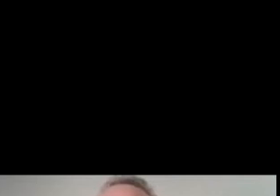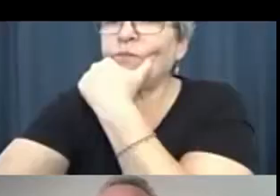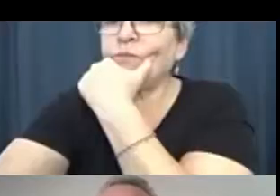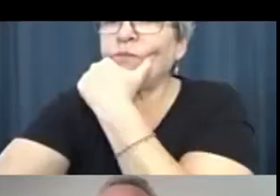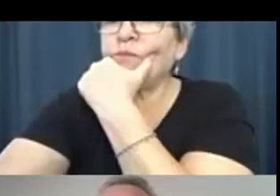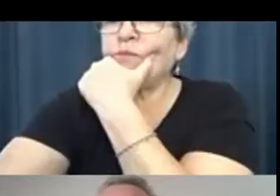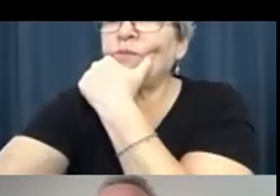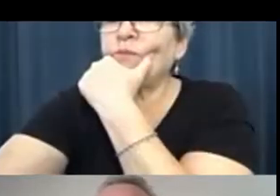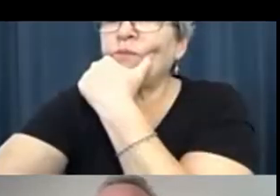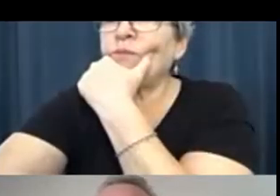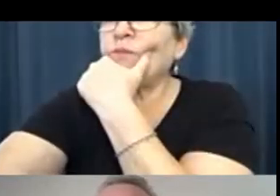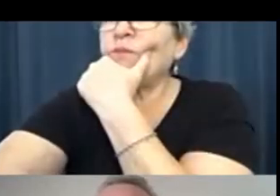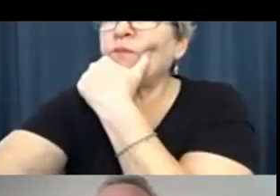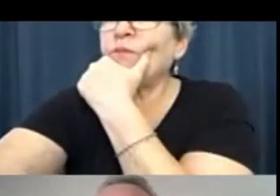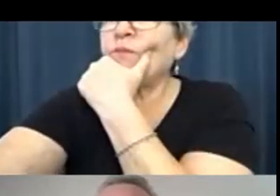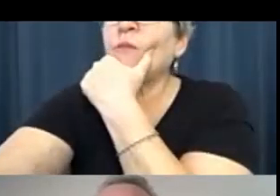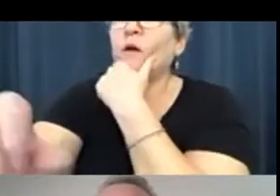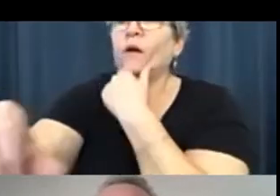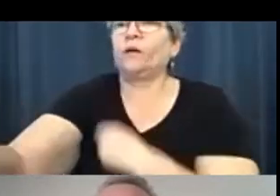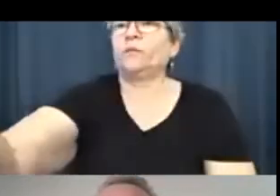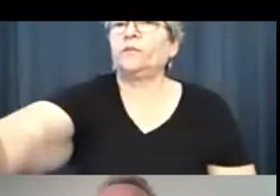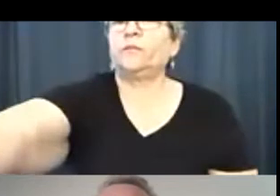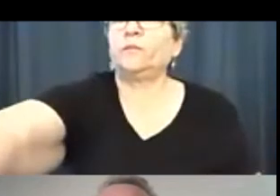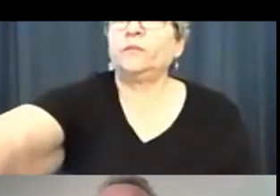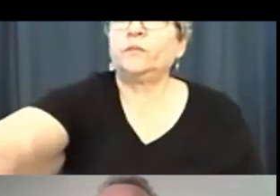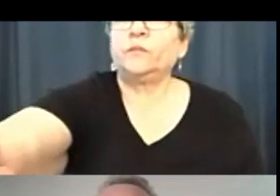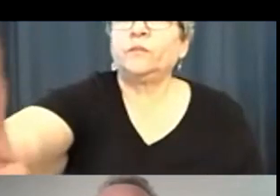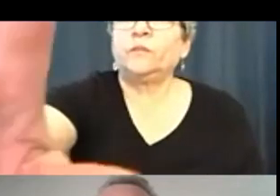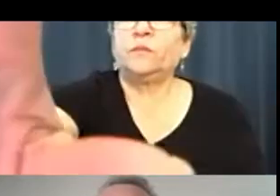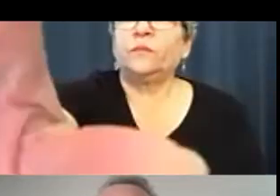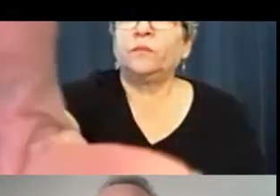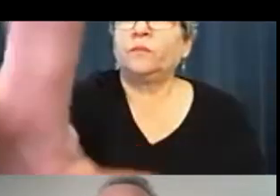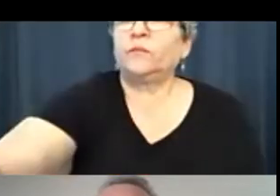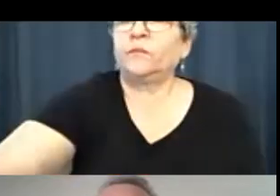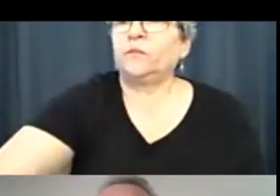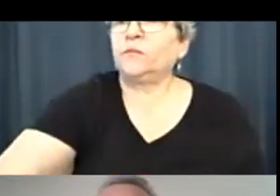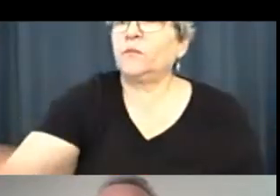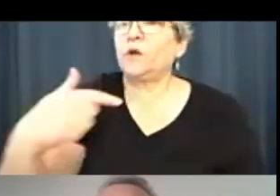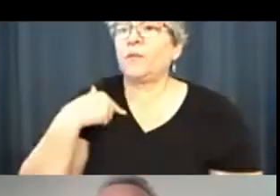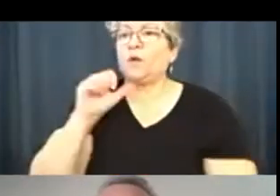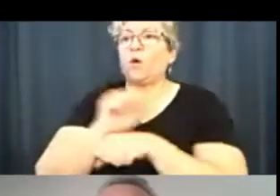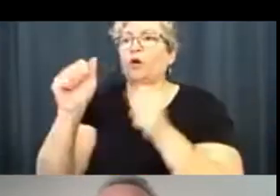and that fascinated me how he did that. And so, I have been working with companies for these last 10 years